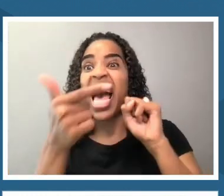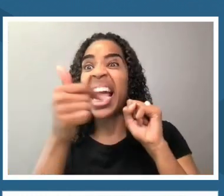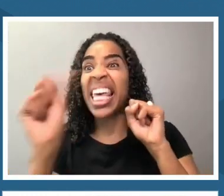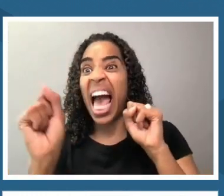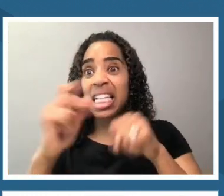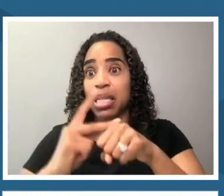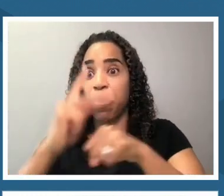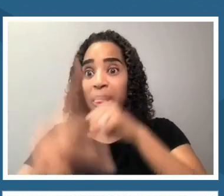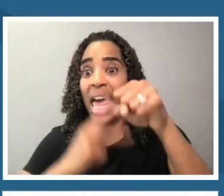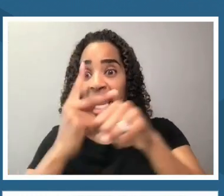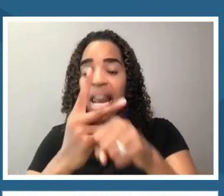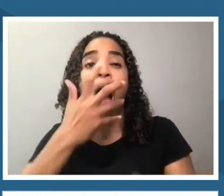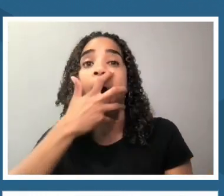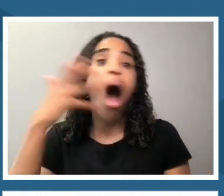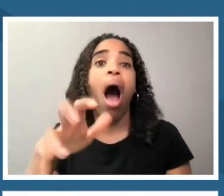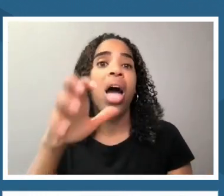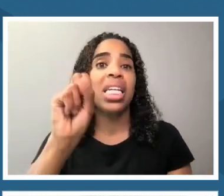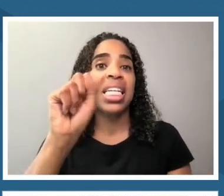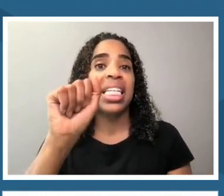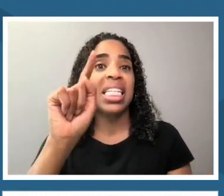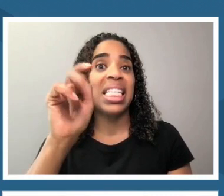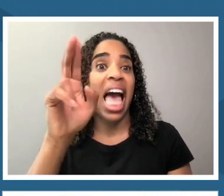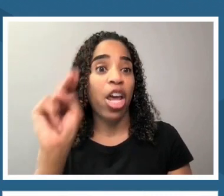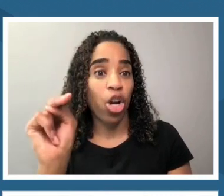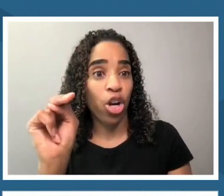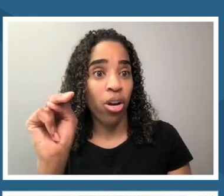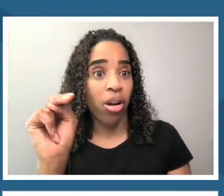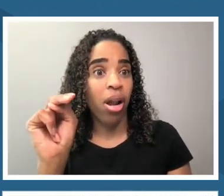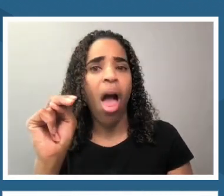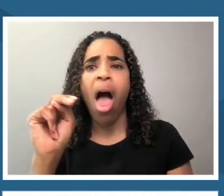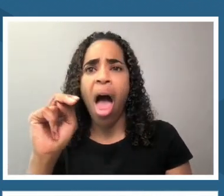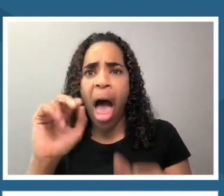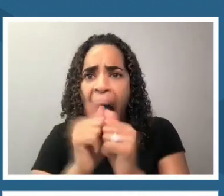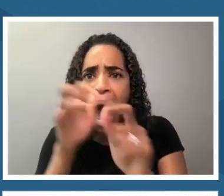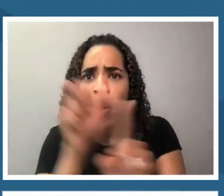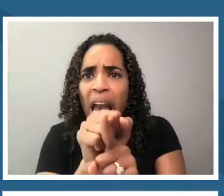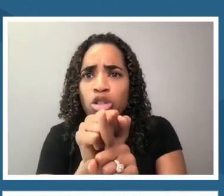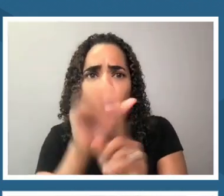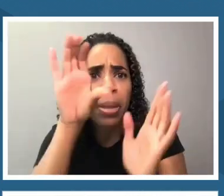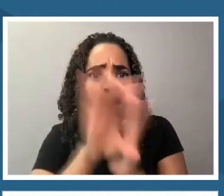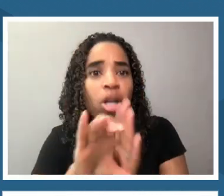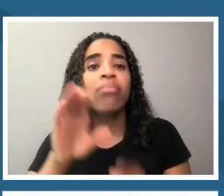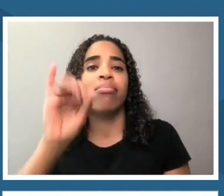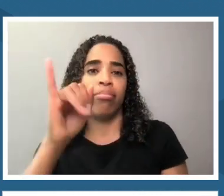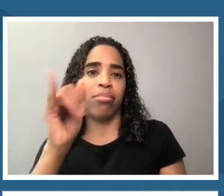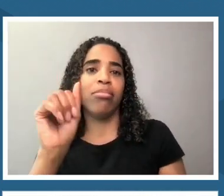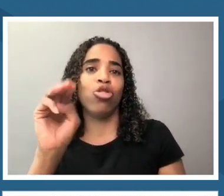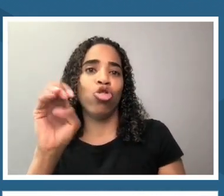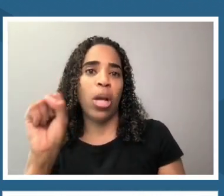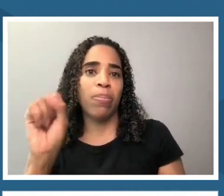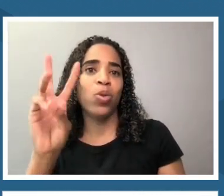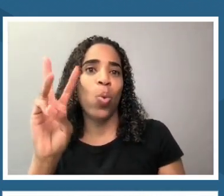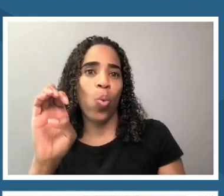saturn observed by james webb i can tell you right now that from the